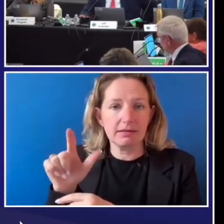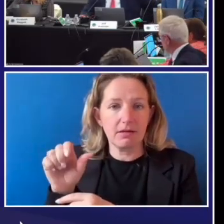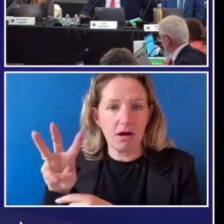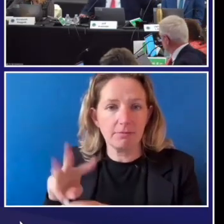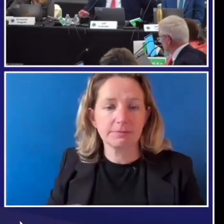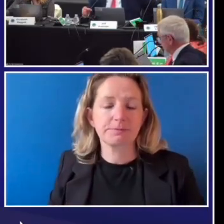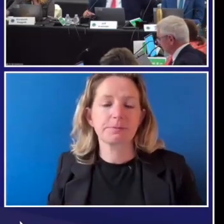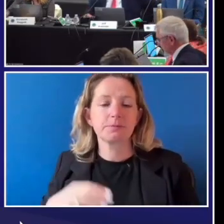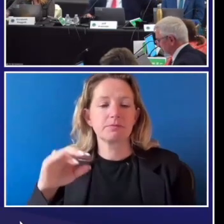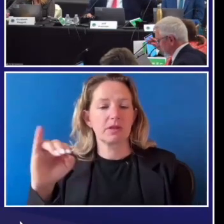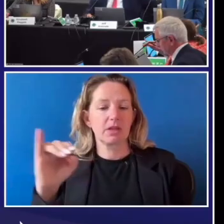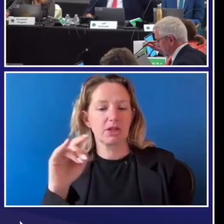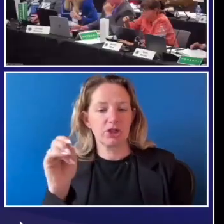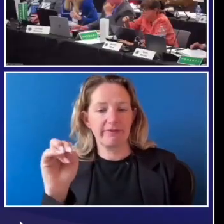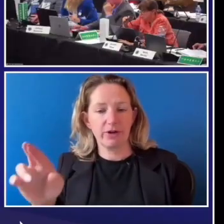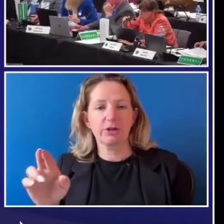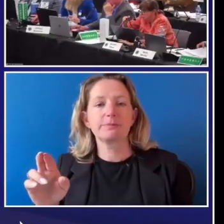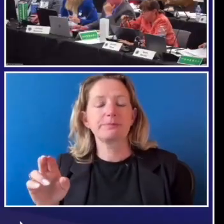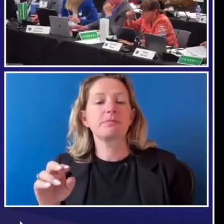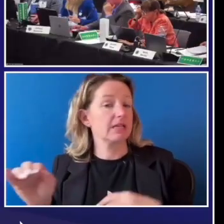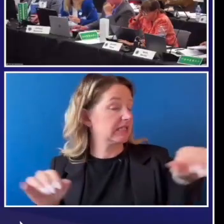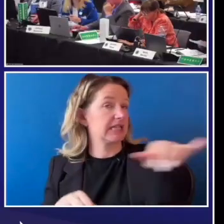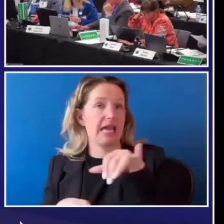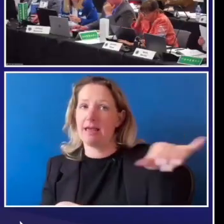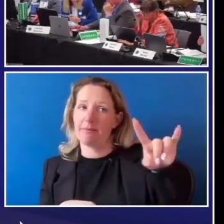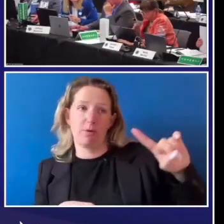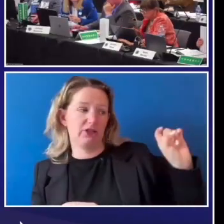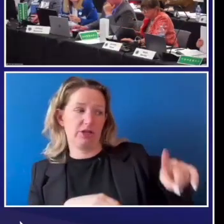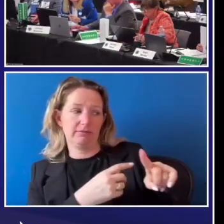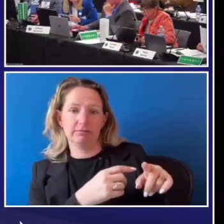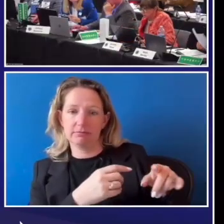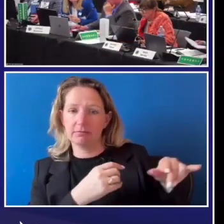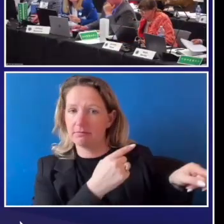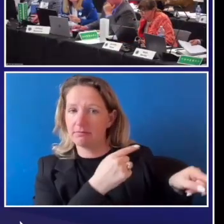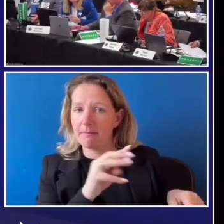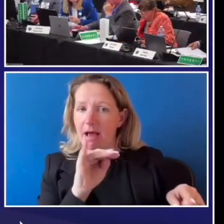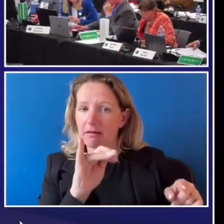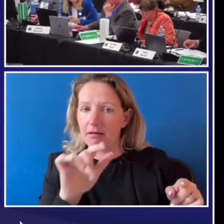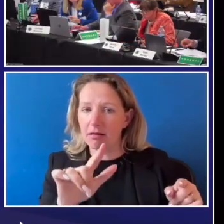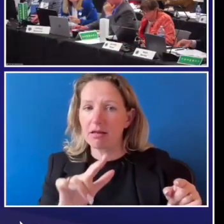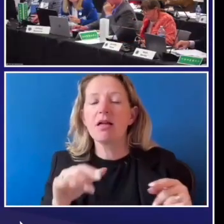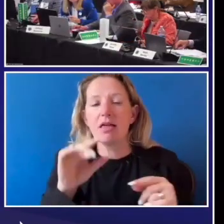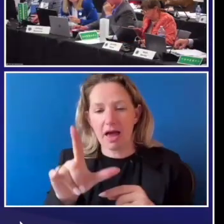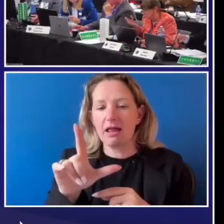So I had the same question as Michael, I did a little legal research on the long term lining of commerce because that's what I do for fun.